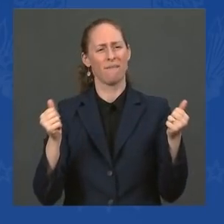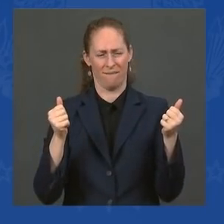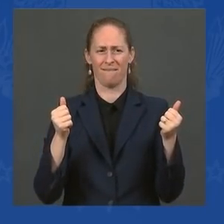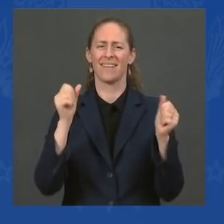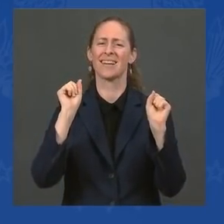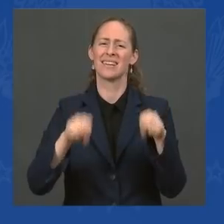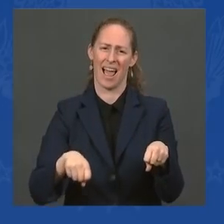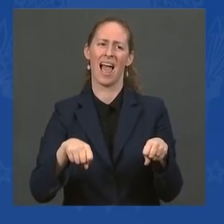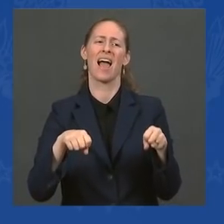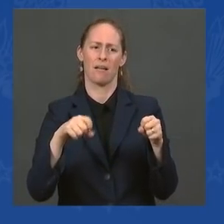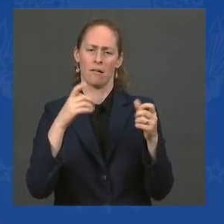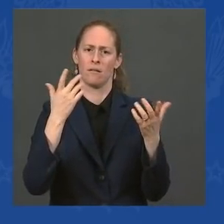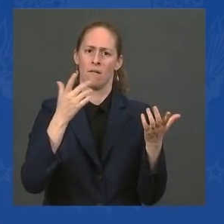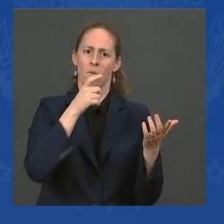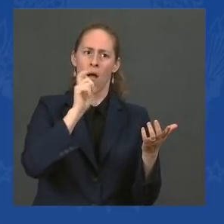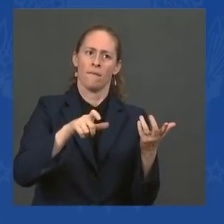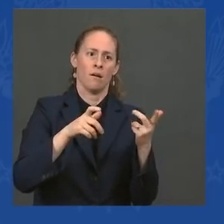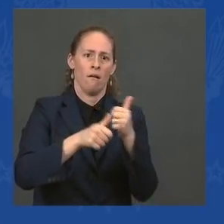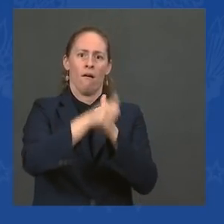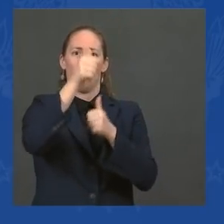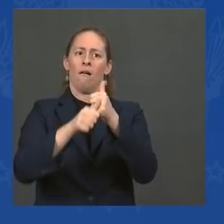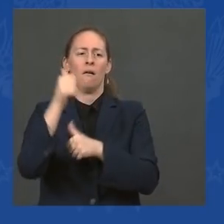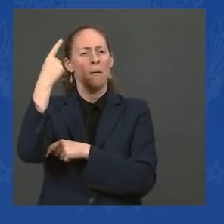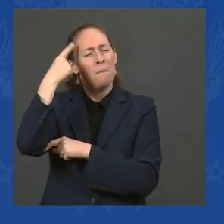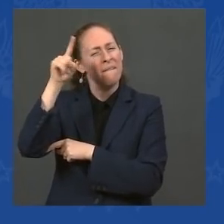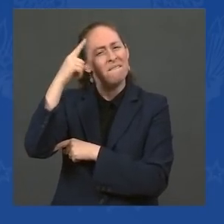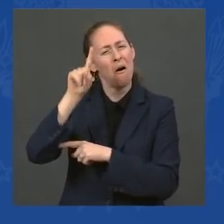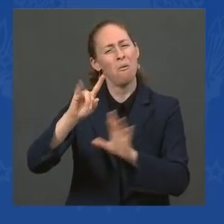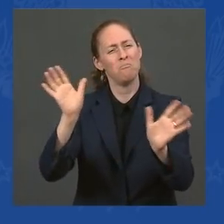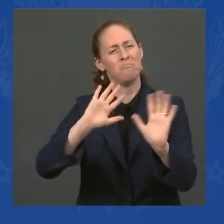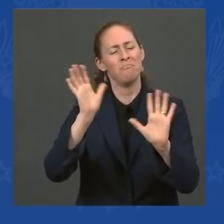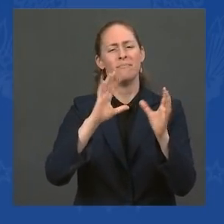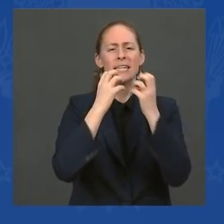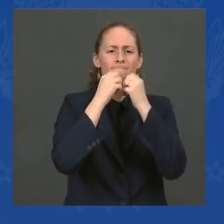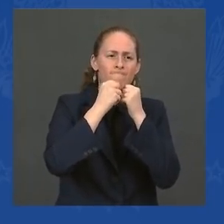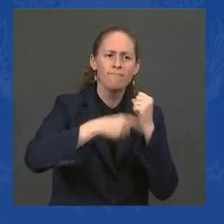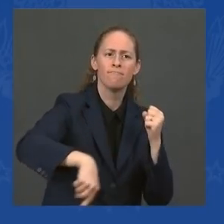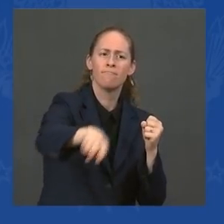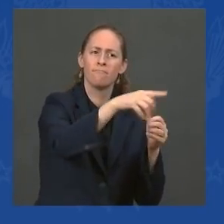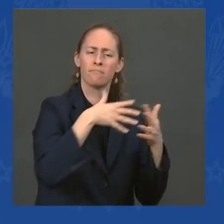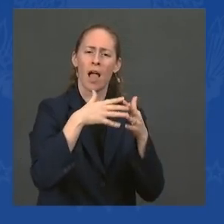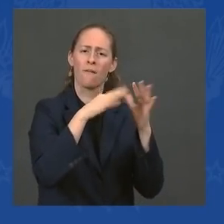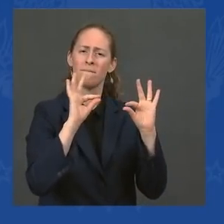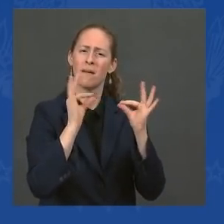and risk that will remain for American families and our economy if we don't. Over more than 200 years,